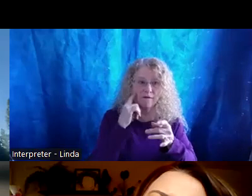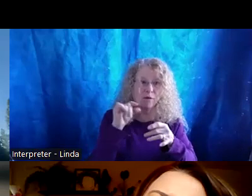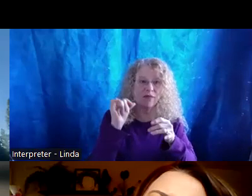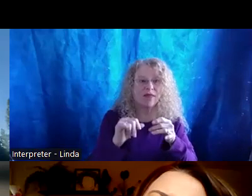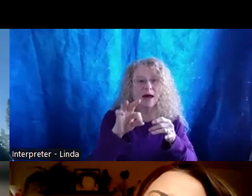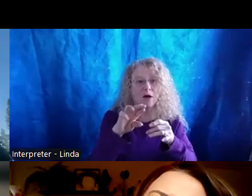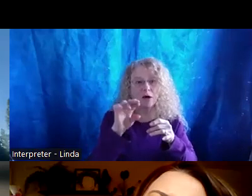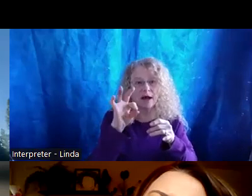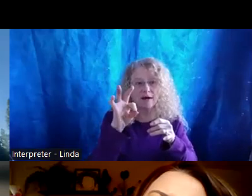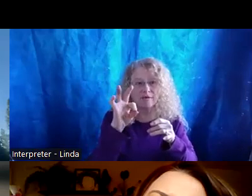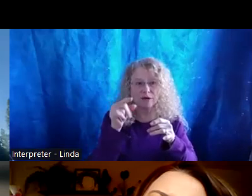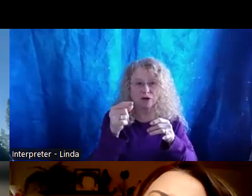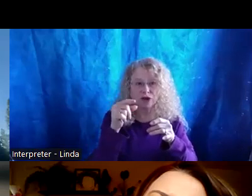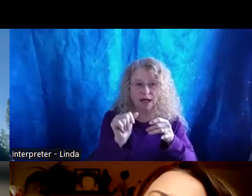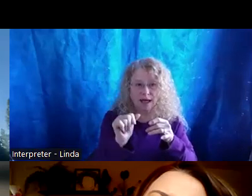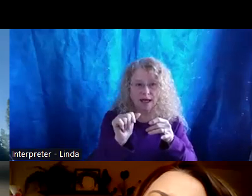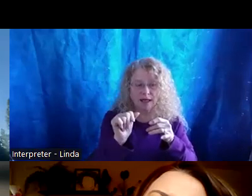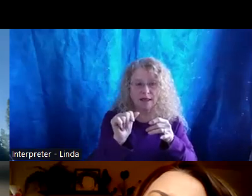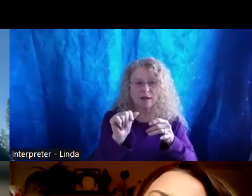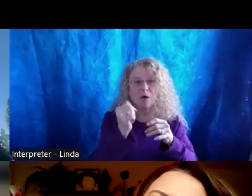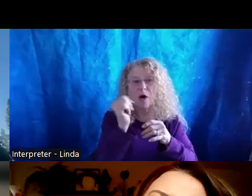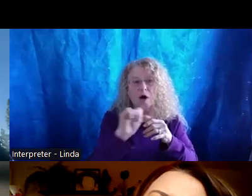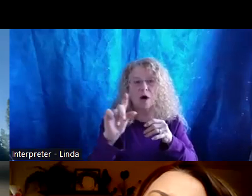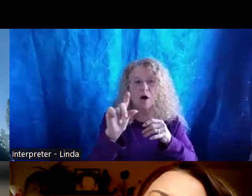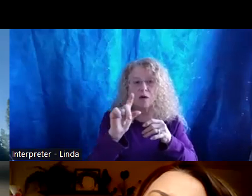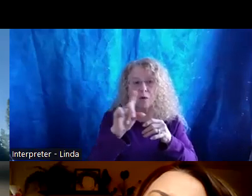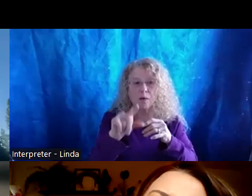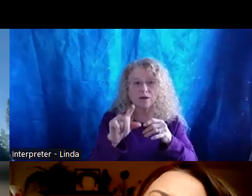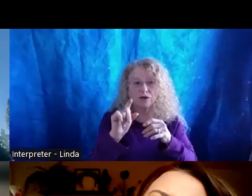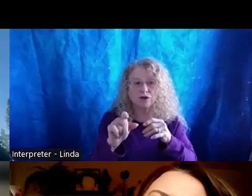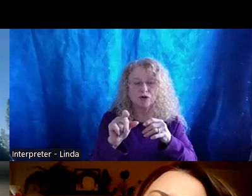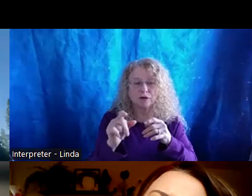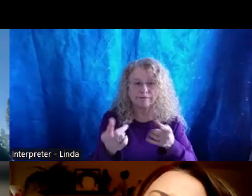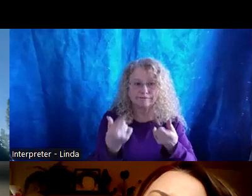SO ALL QUESTIONS SHOULD BE ADDRESSED TO ME.